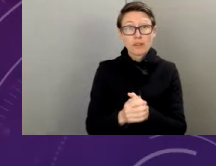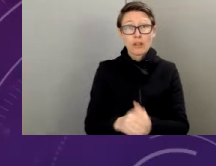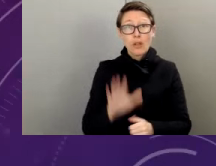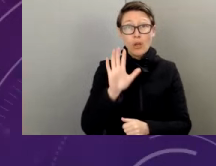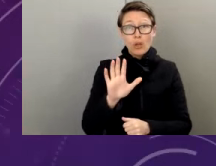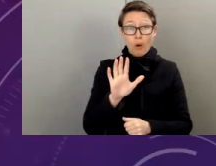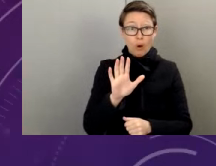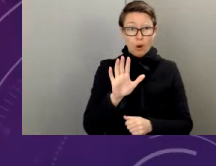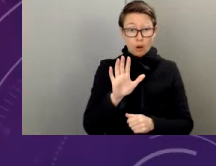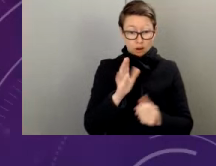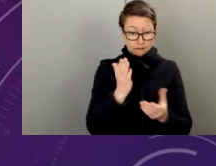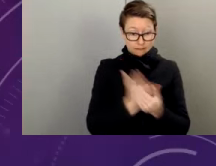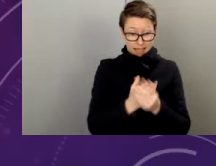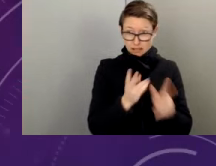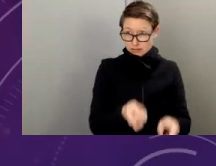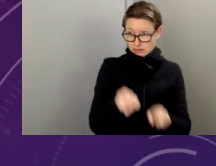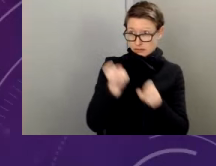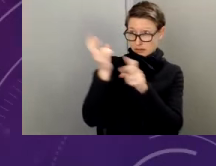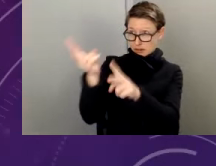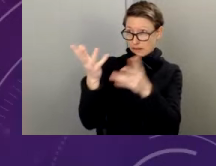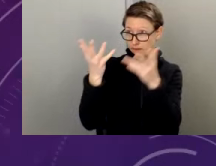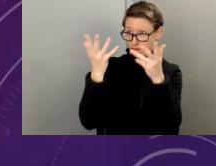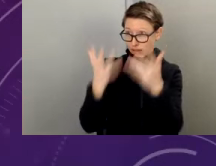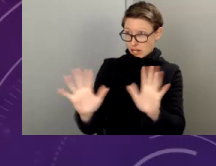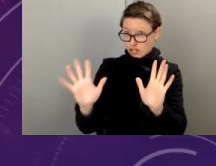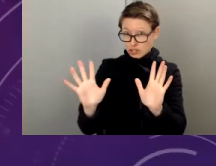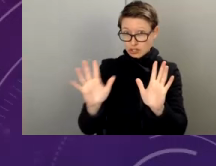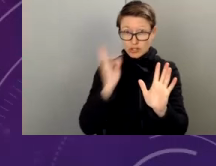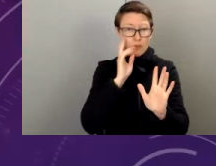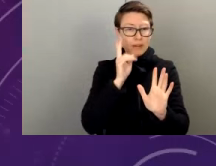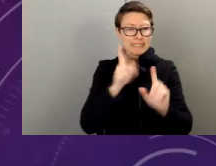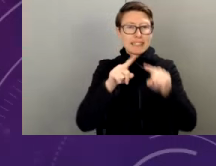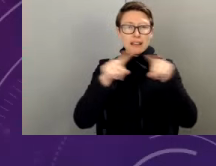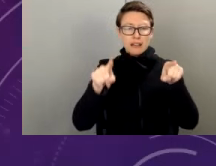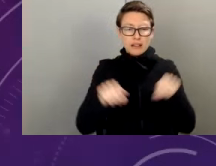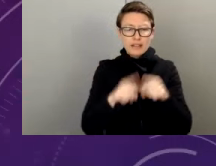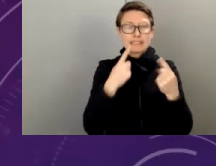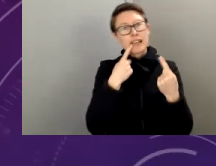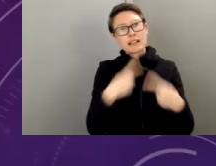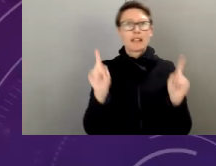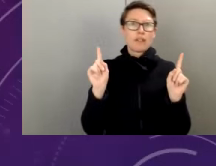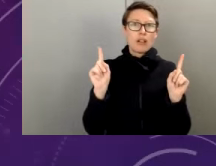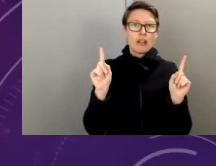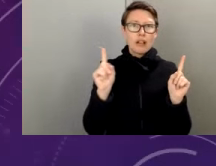the following popups The successfully uploaded box will pop up. It'll list your file, name, section and whatnot.